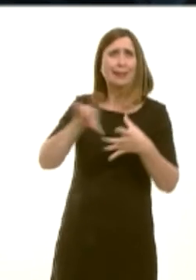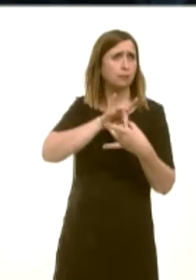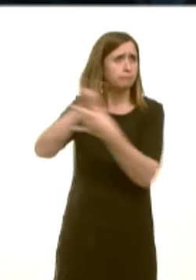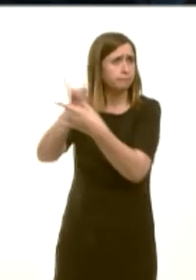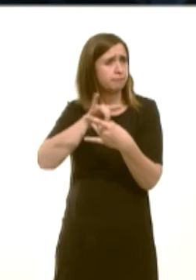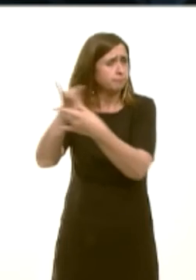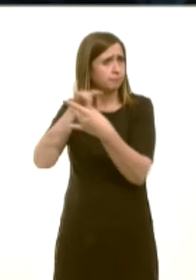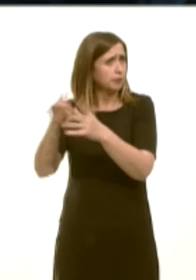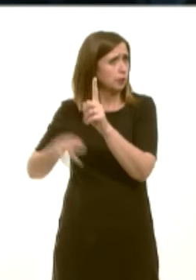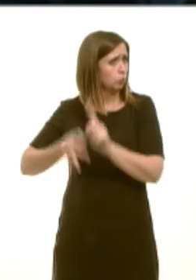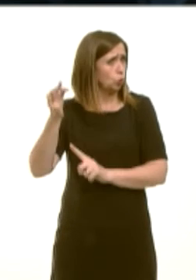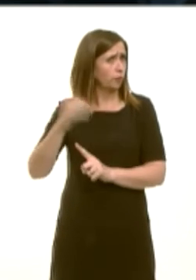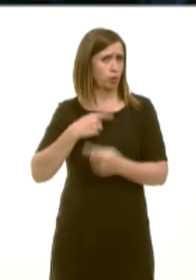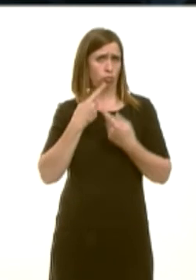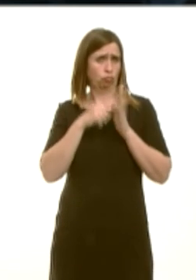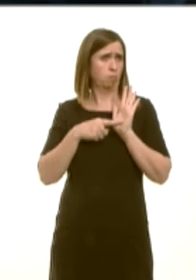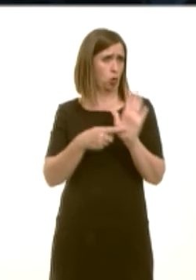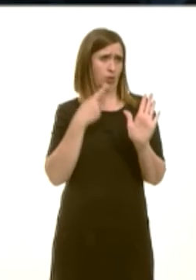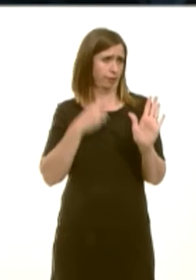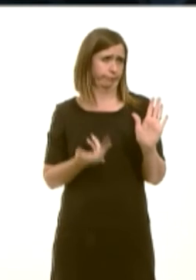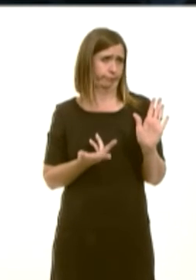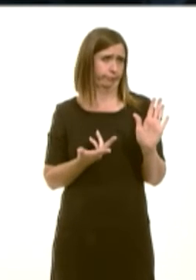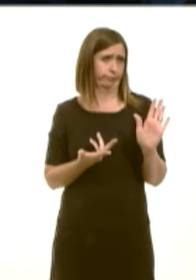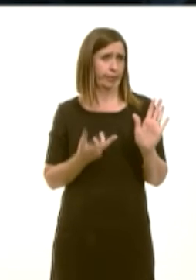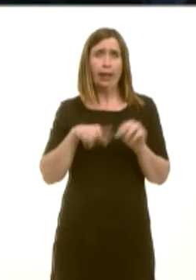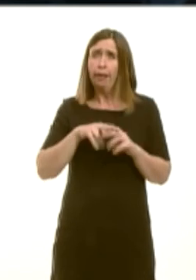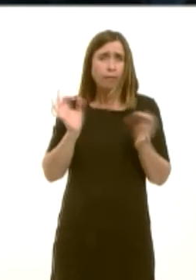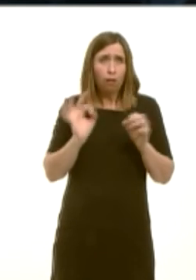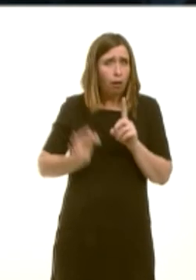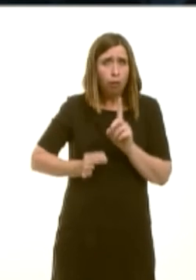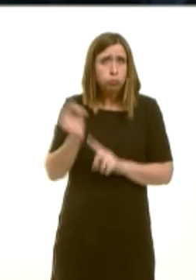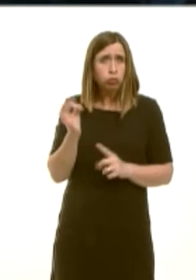since that report? If not, how can we have any confidence that the next round of EU funding